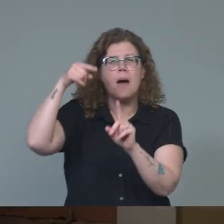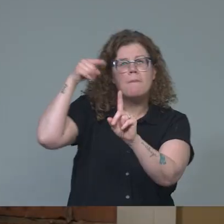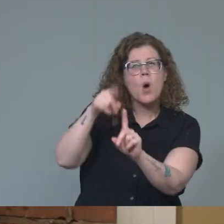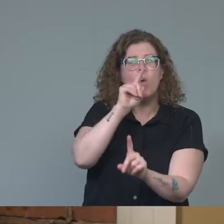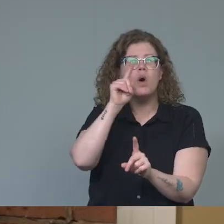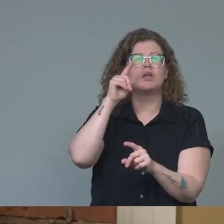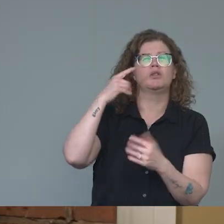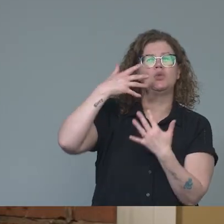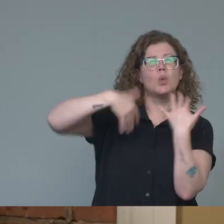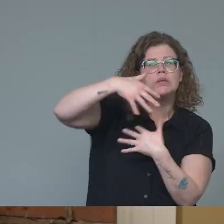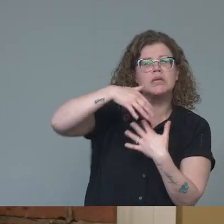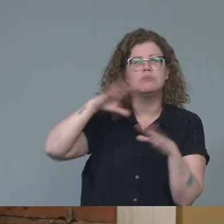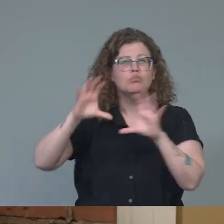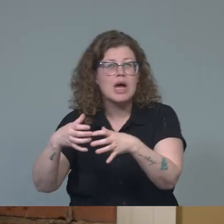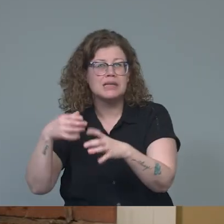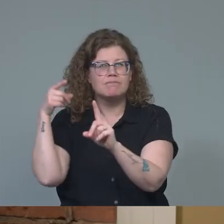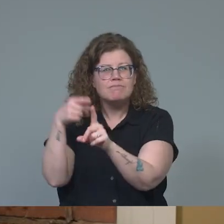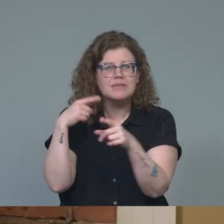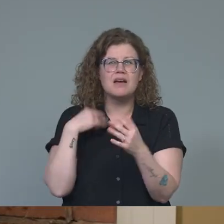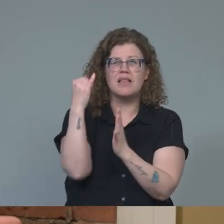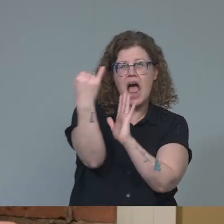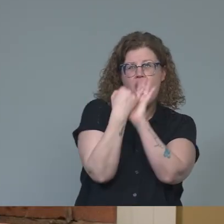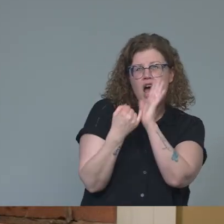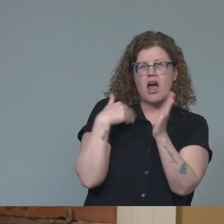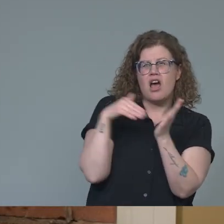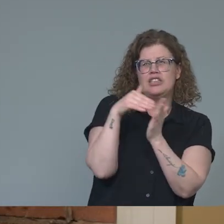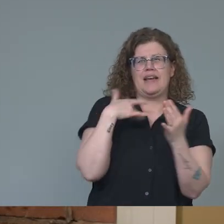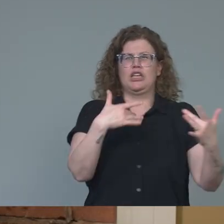An extension of community cultural development is what's now known as social practice or sometimes